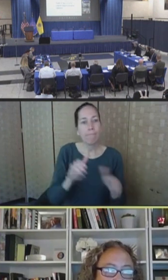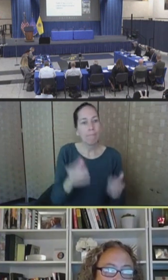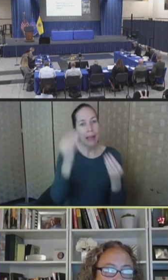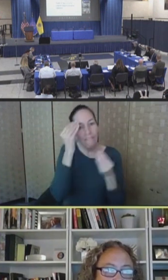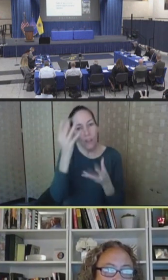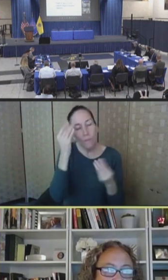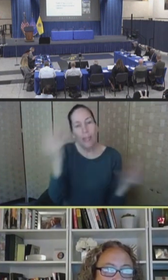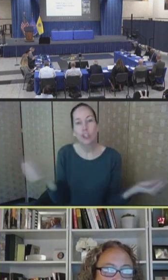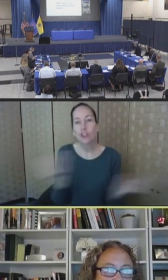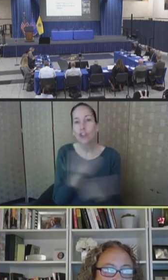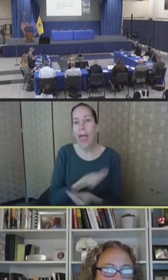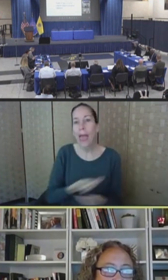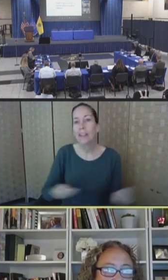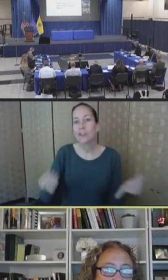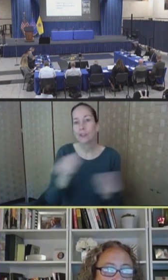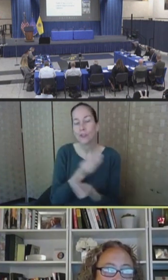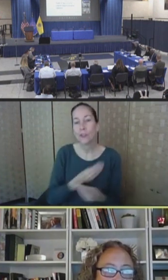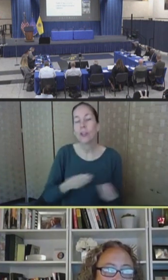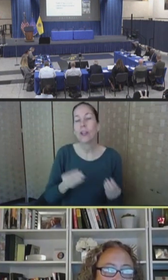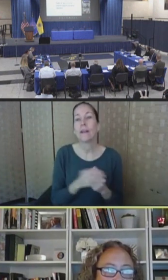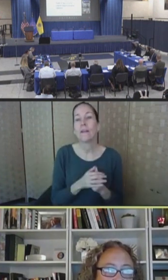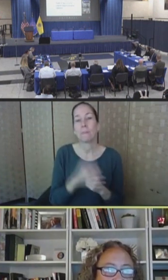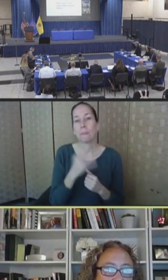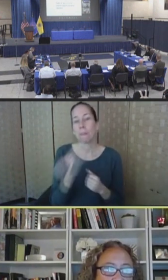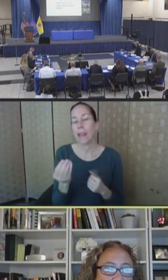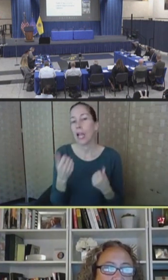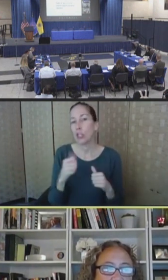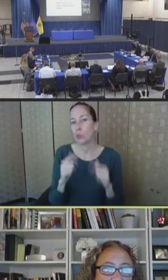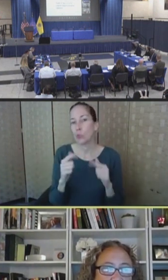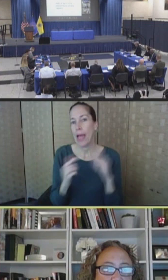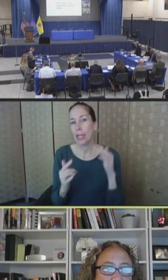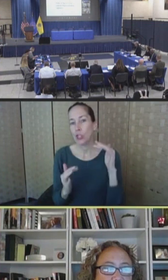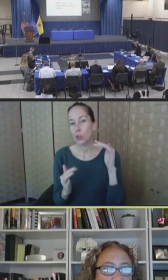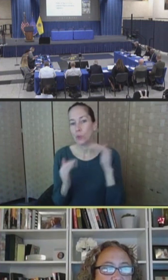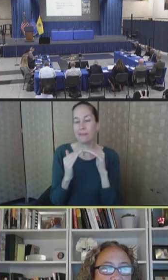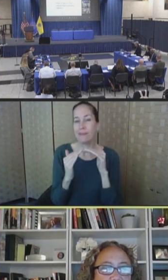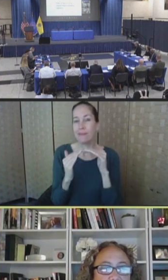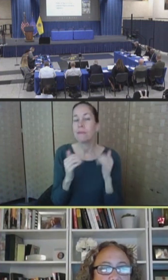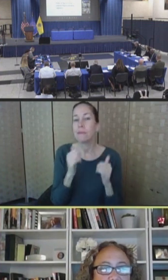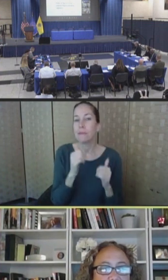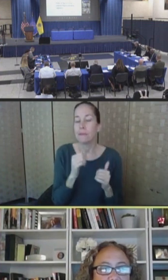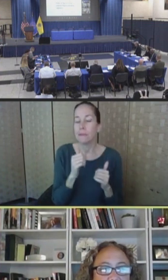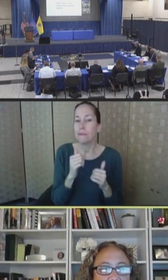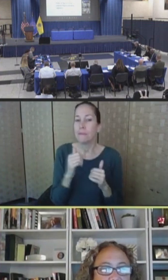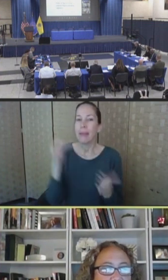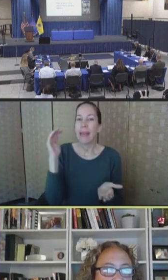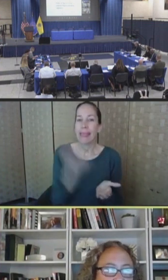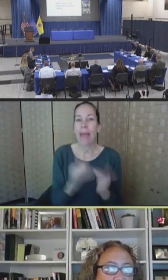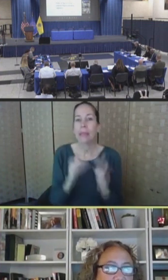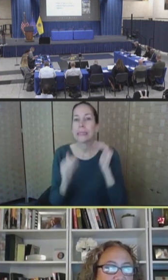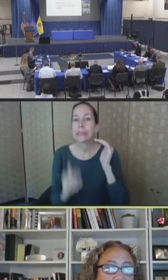work around reducing disparities -- both racial and ethnic disparities in vaccination rates and